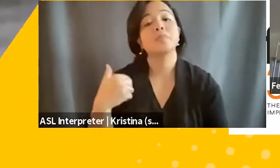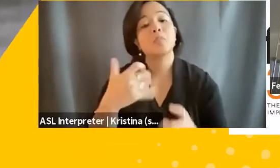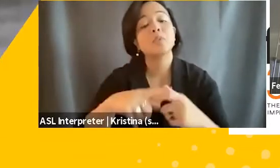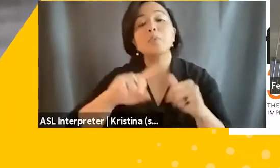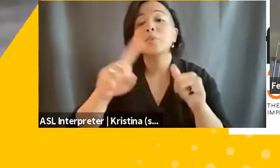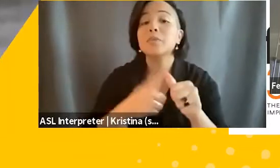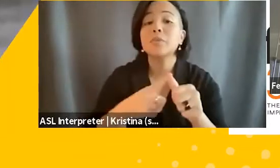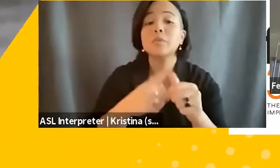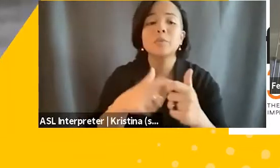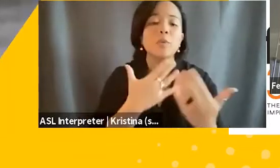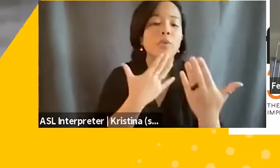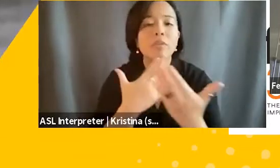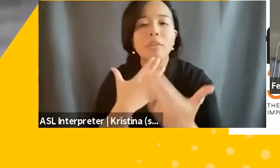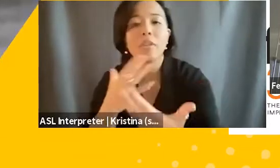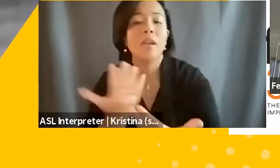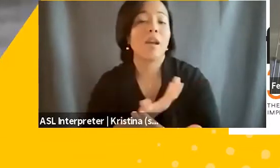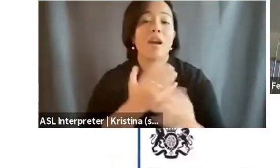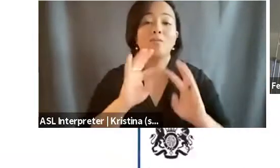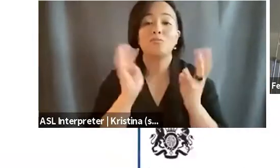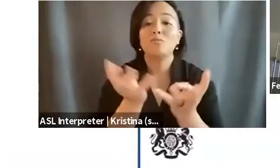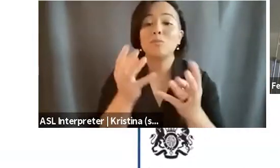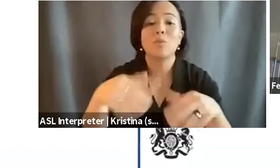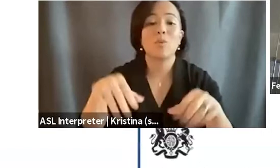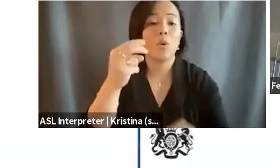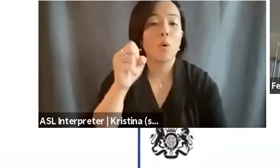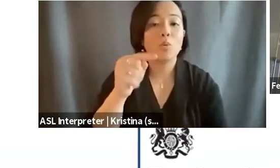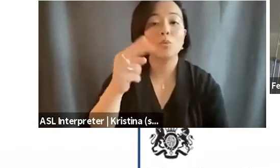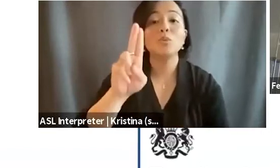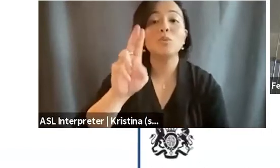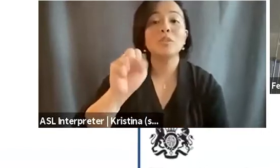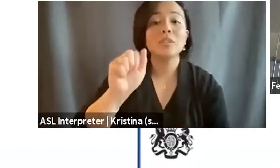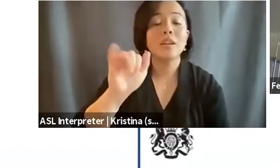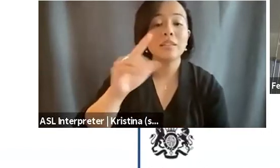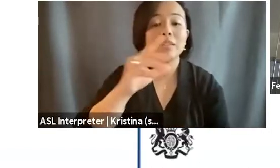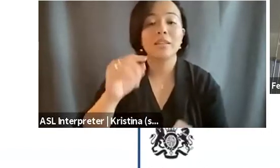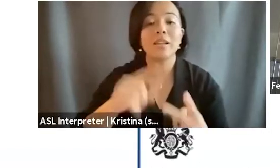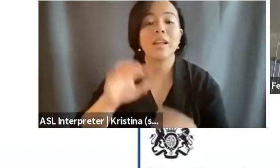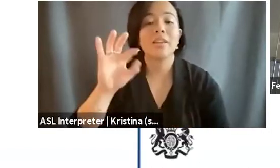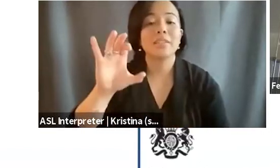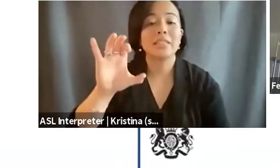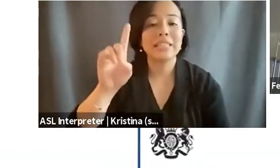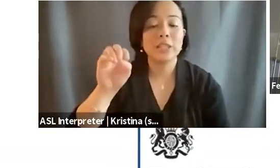We want to first of all, thank our roundtable hosts USAID and the FCDO,